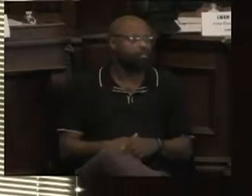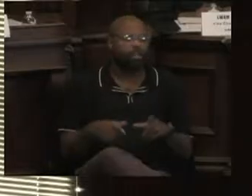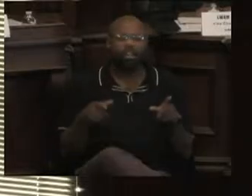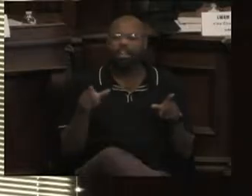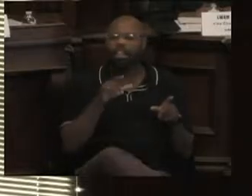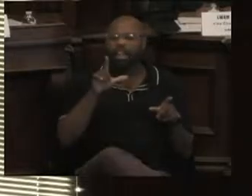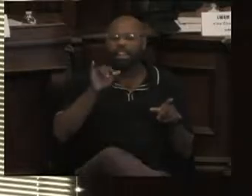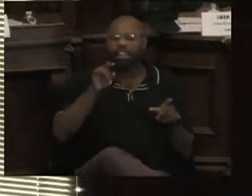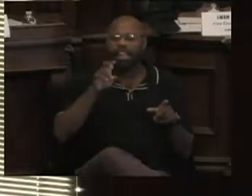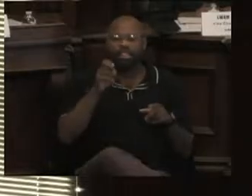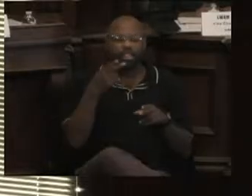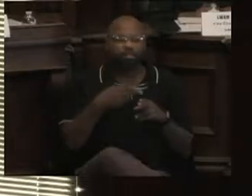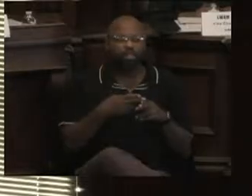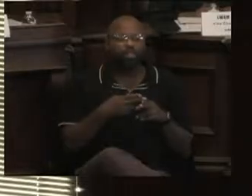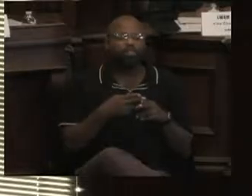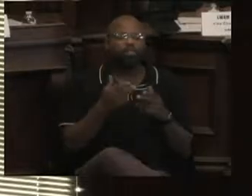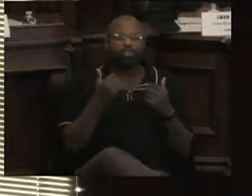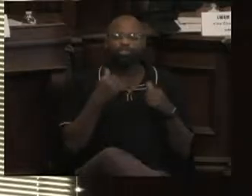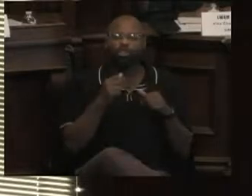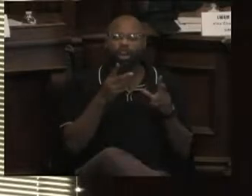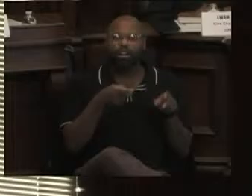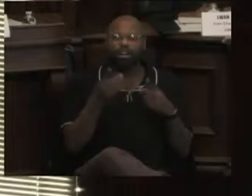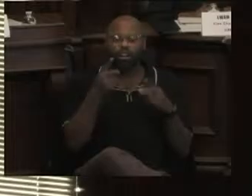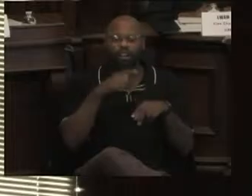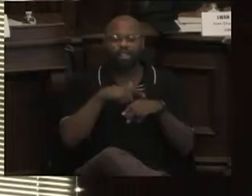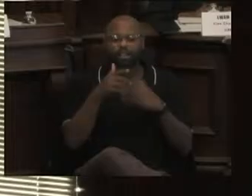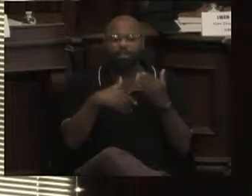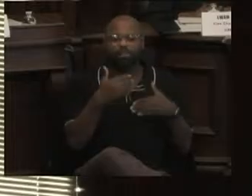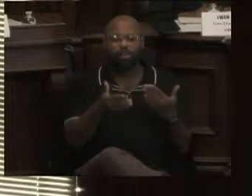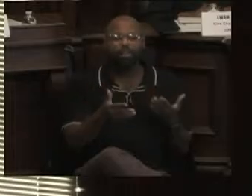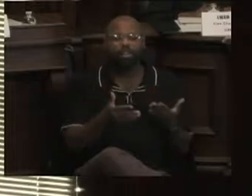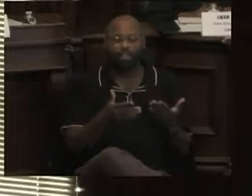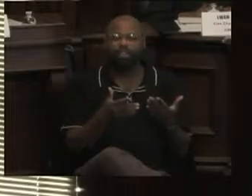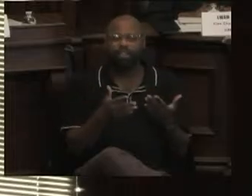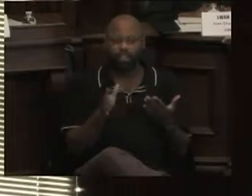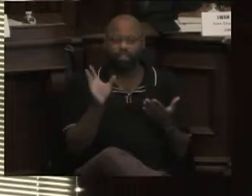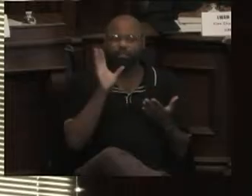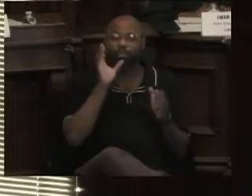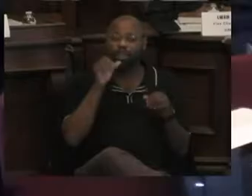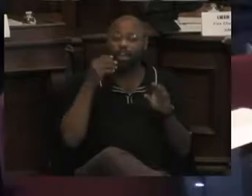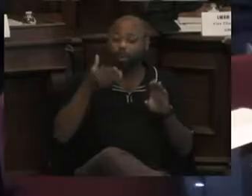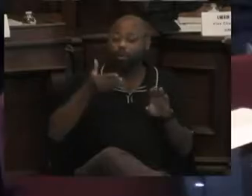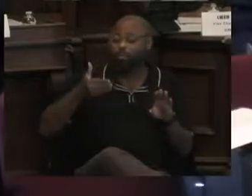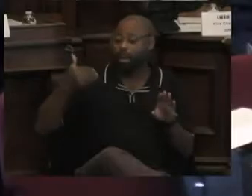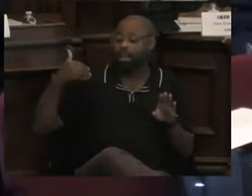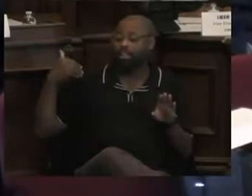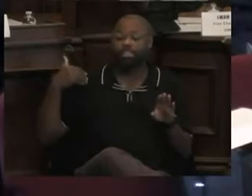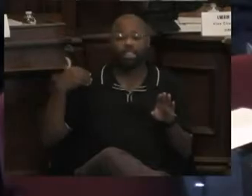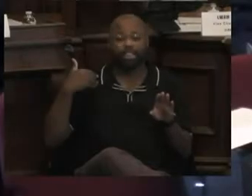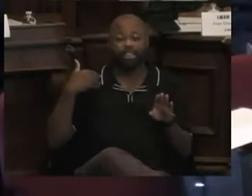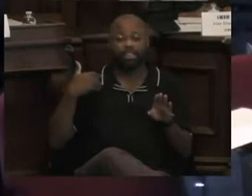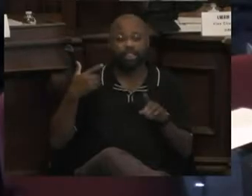this is all we got. But like Leslie have said, we try to